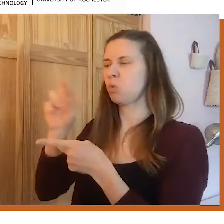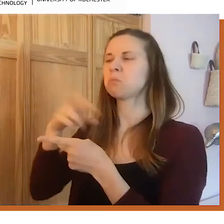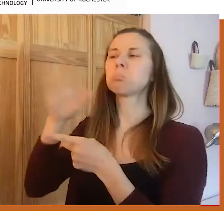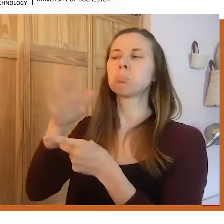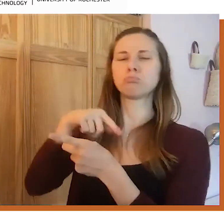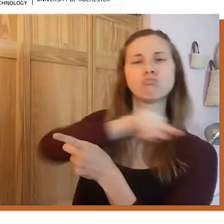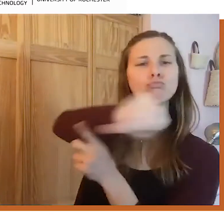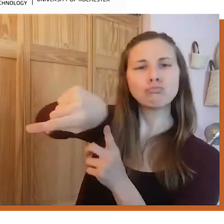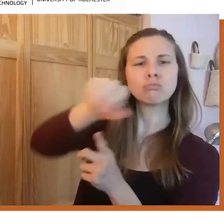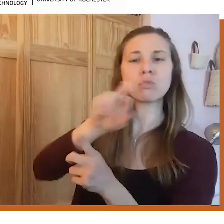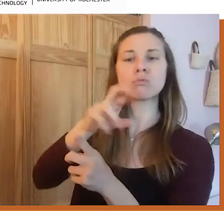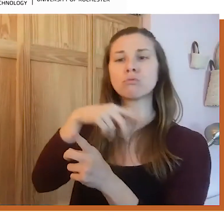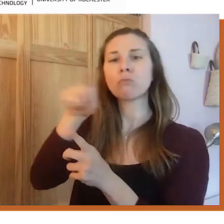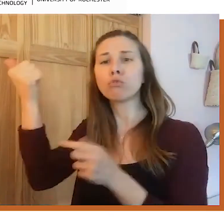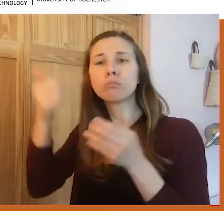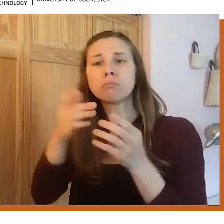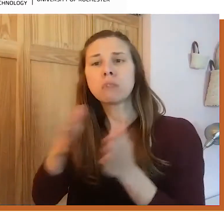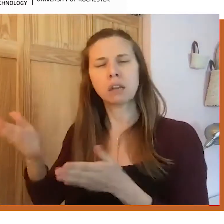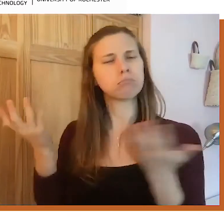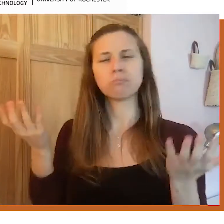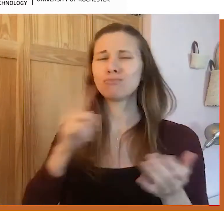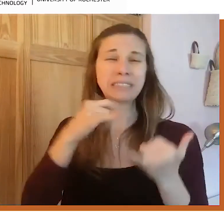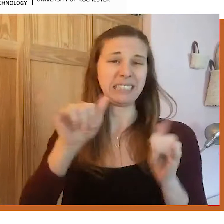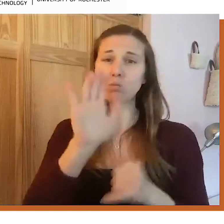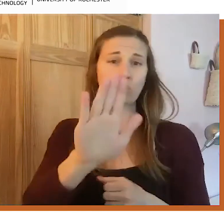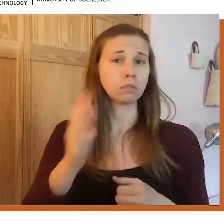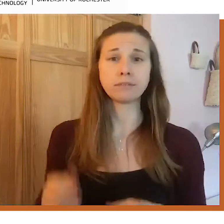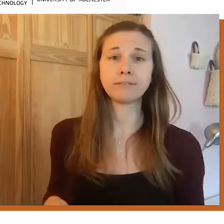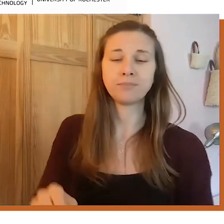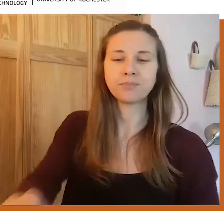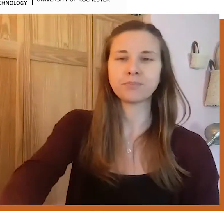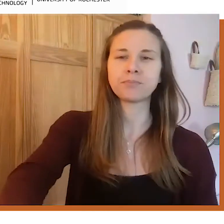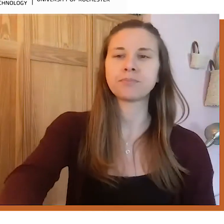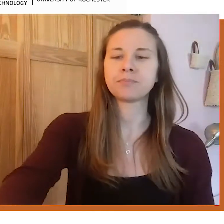or another plan if it interrupts your preset plans that you had.